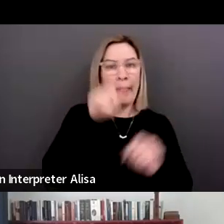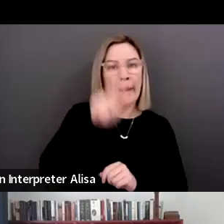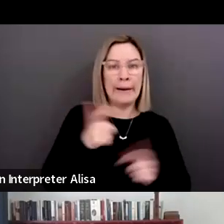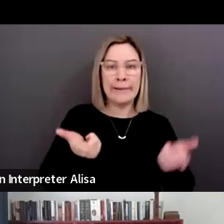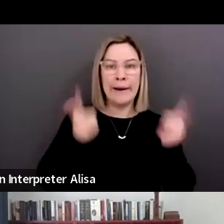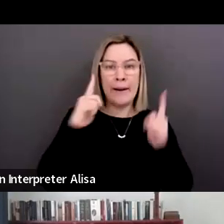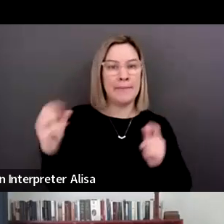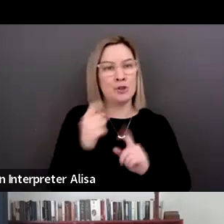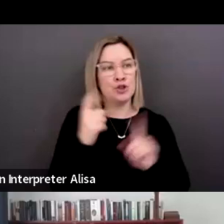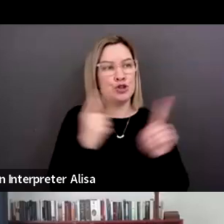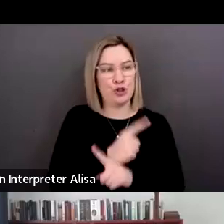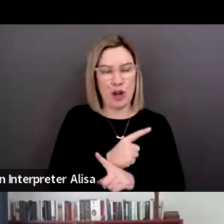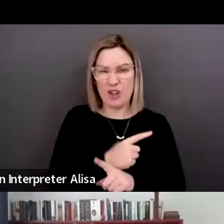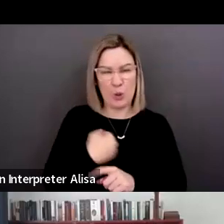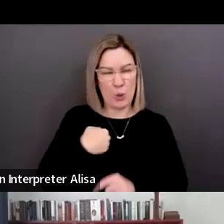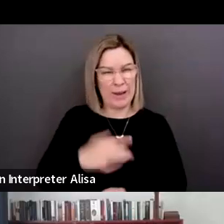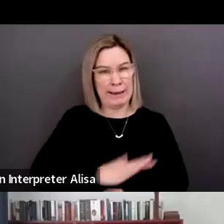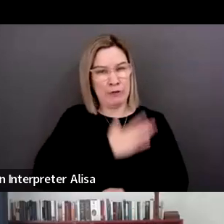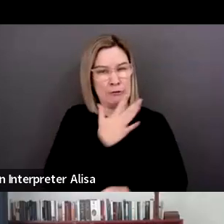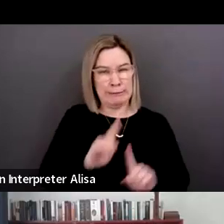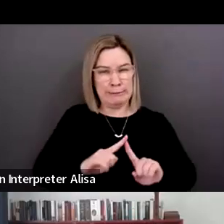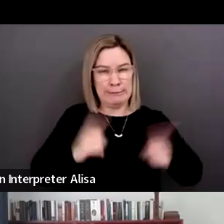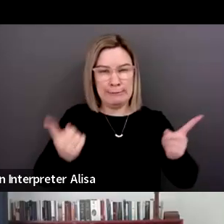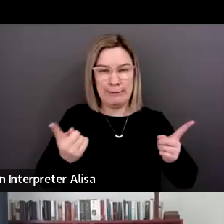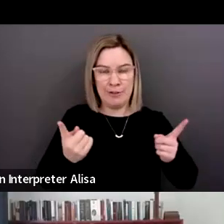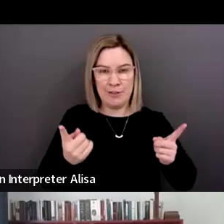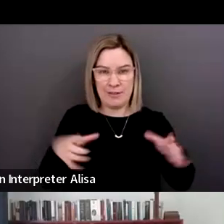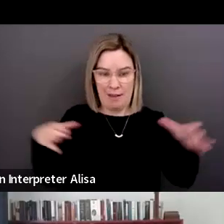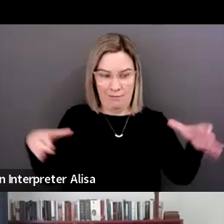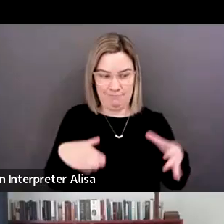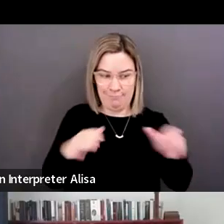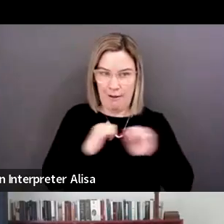looking at governance in our government and school systems, that we look to